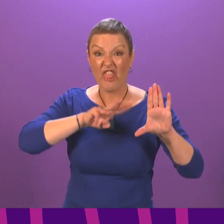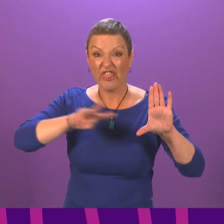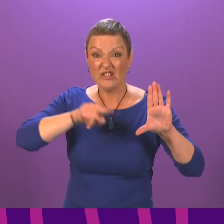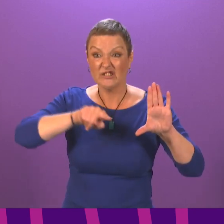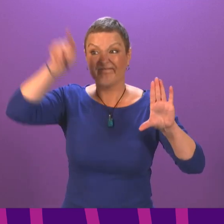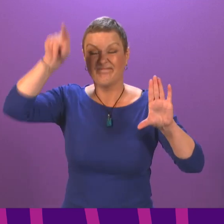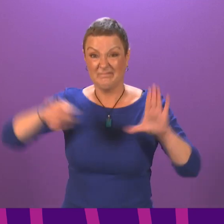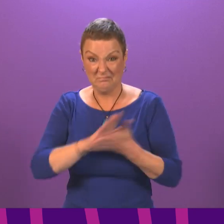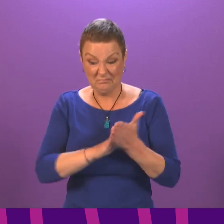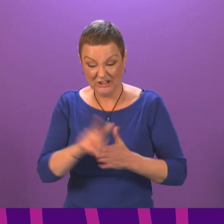Professor Devi Sridhar said that